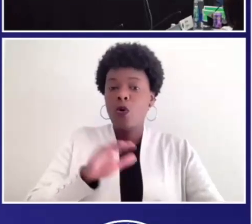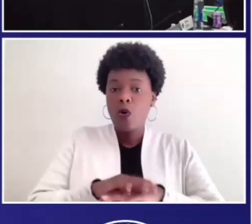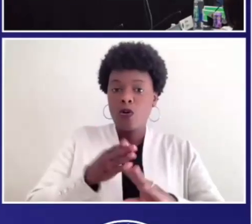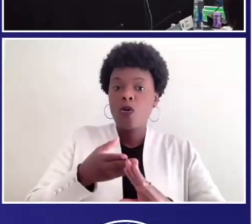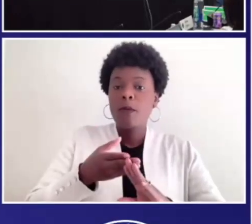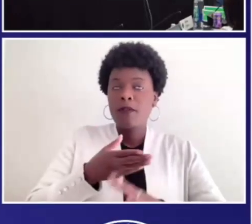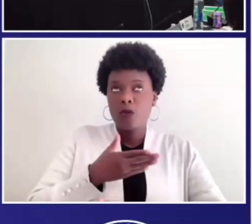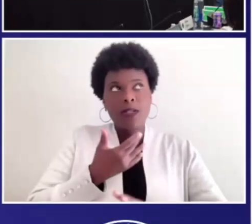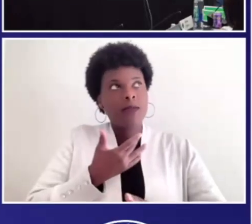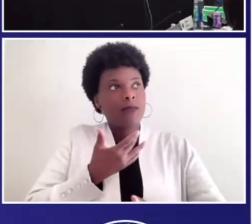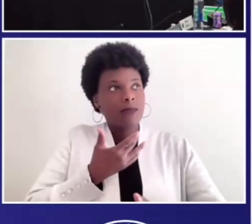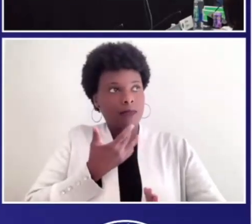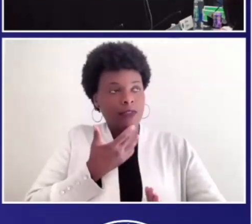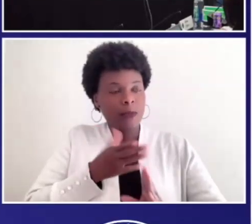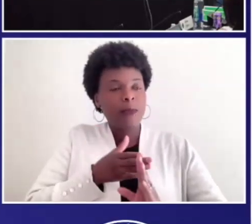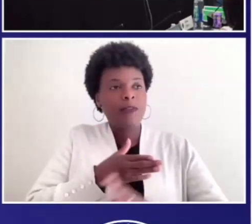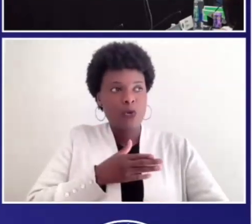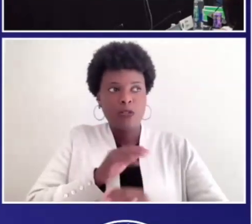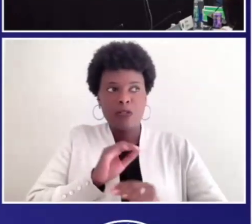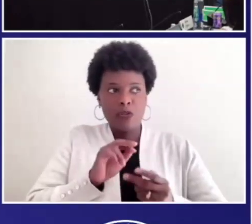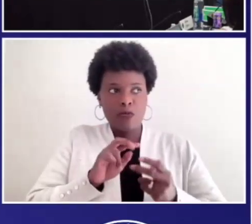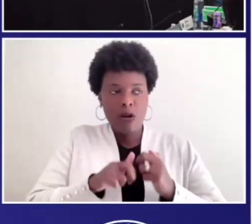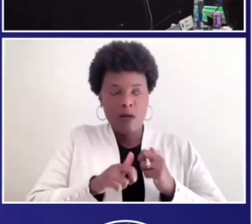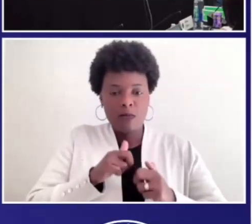preferably before, so that there's no issues, June 30, 2026.